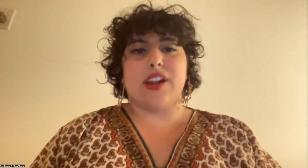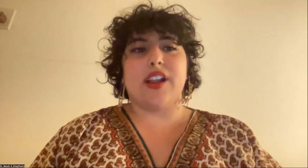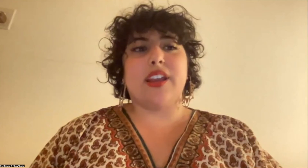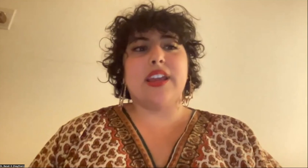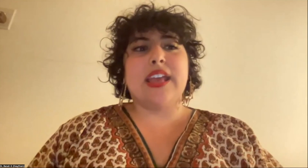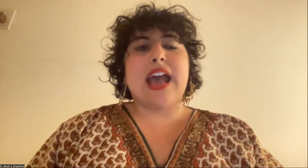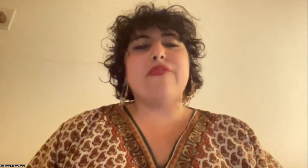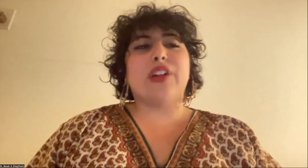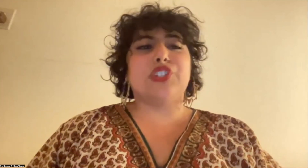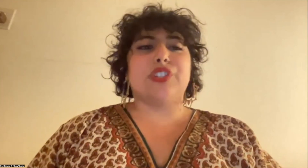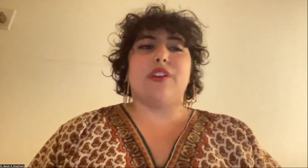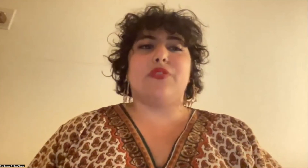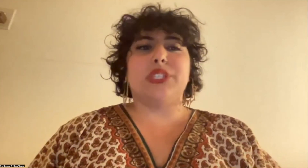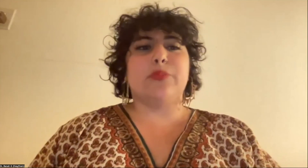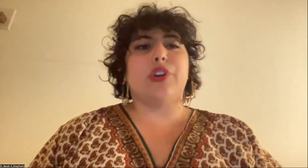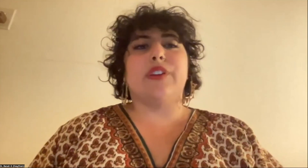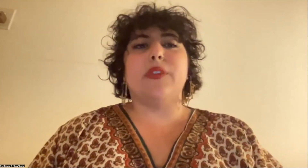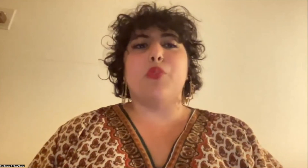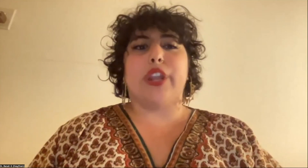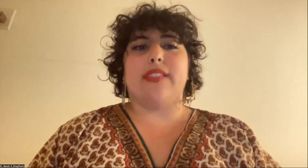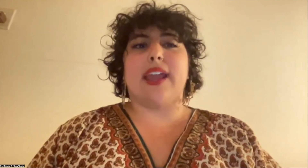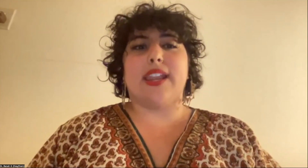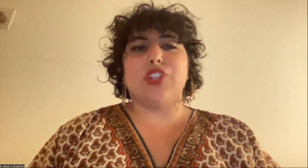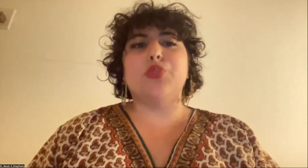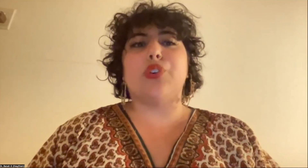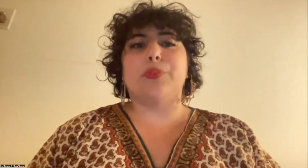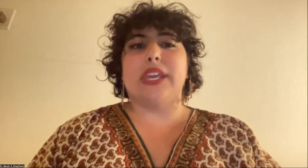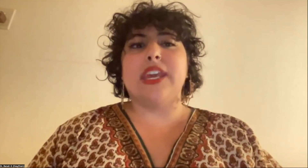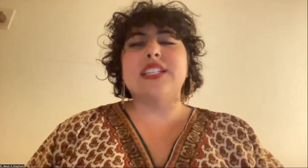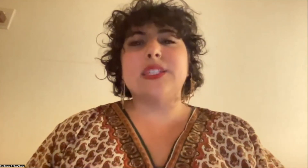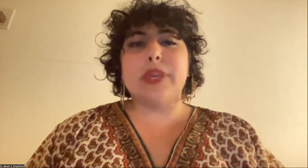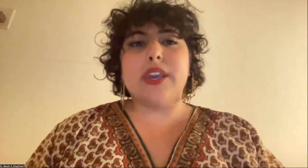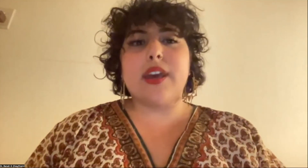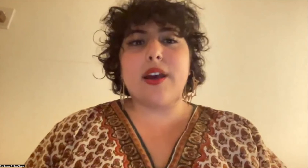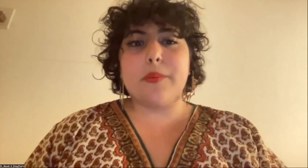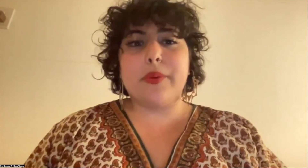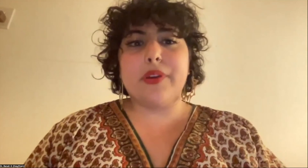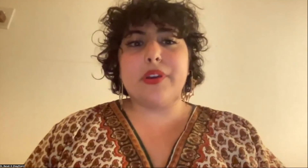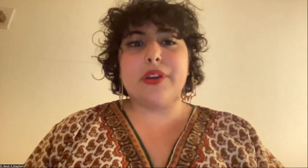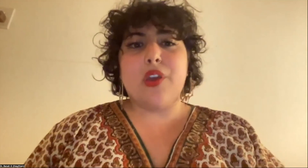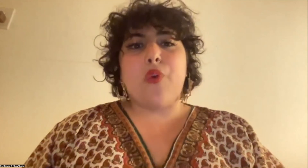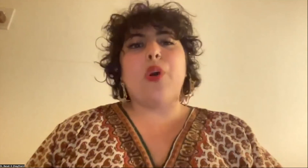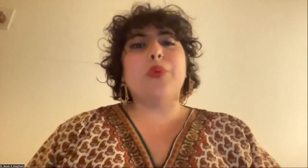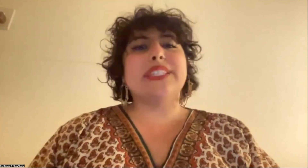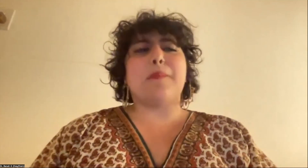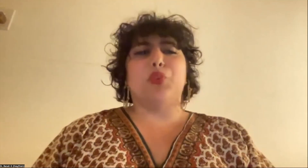tongue. I felt your soft whisper in the morning light and you told me speak up. What was that